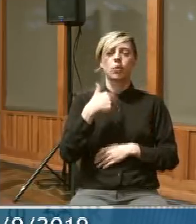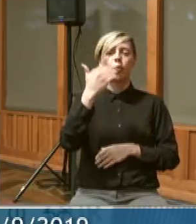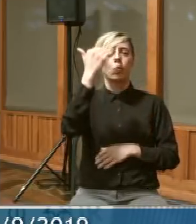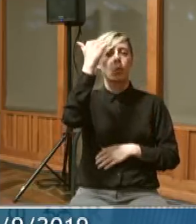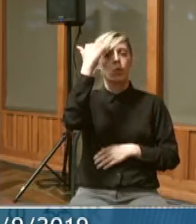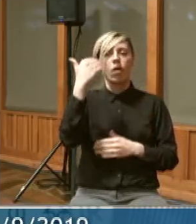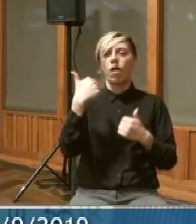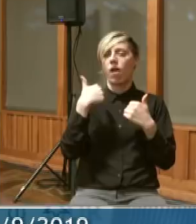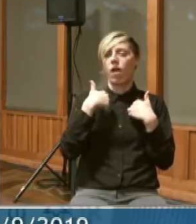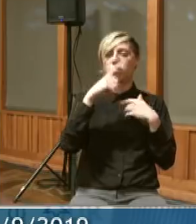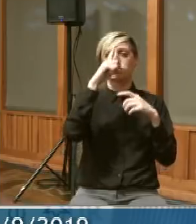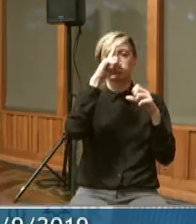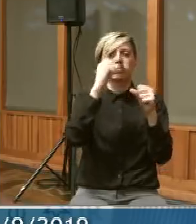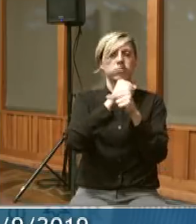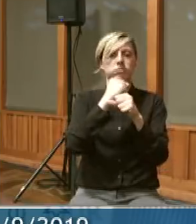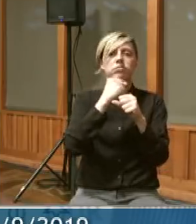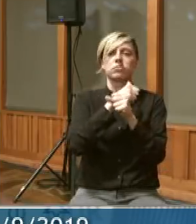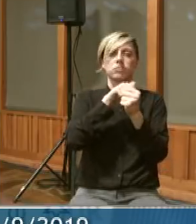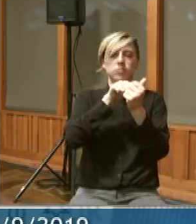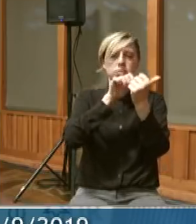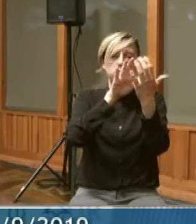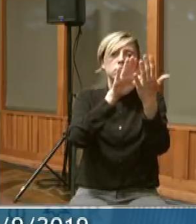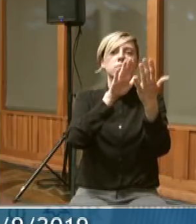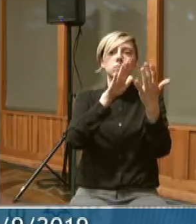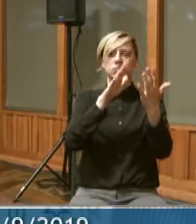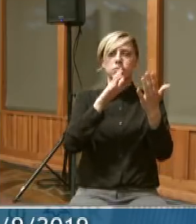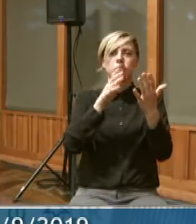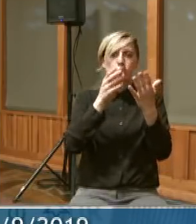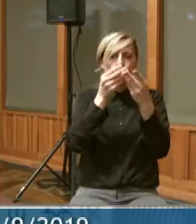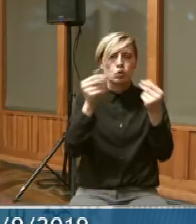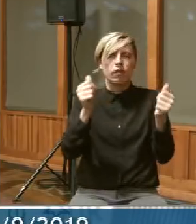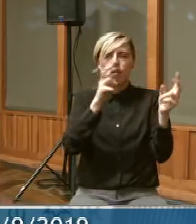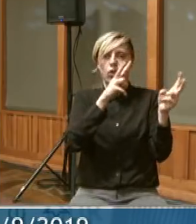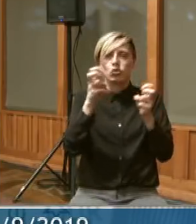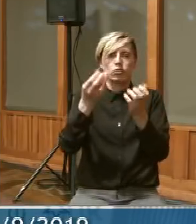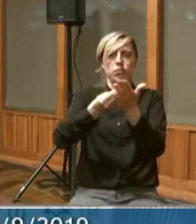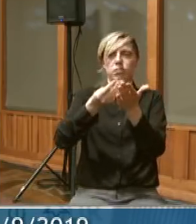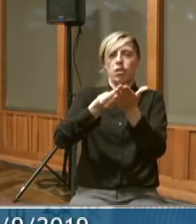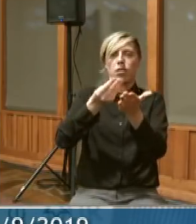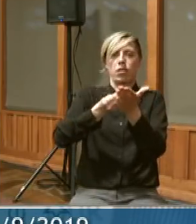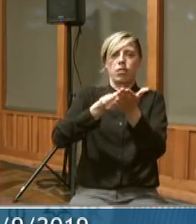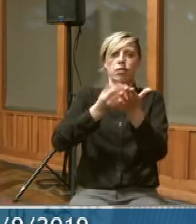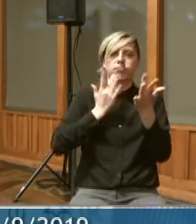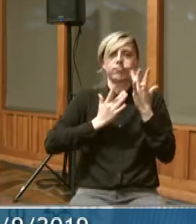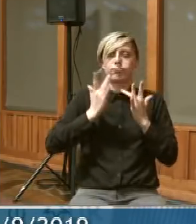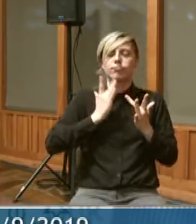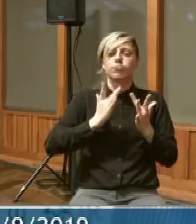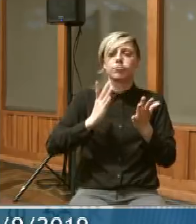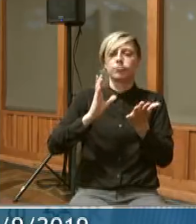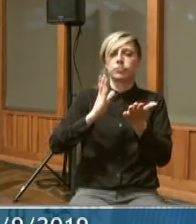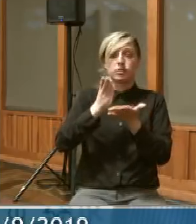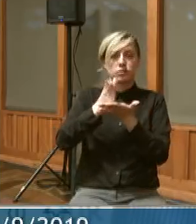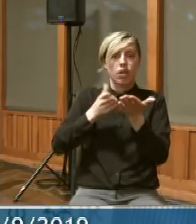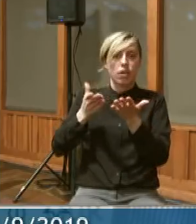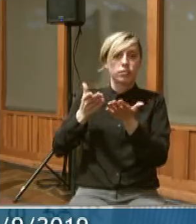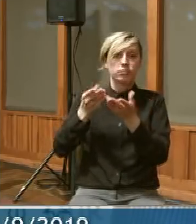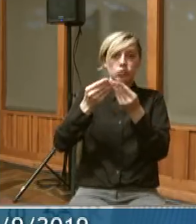ON OPEN AND STAFFED. FIVE, I'M CONVINCED THAT THERE ARE STRATEGIES AVAILABLE TO FULLY FUND PORTLAND PARKS AND